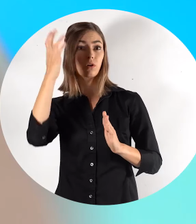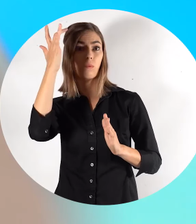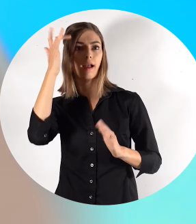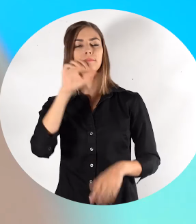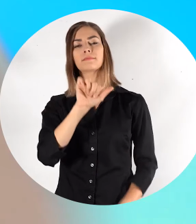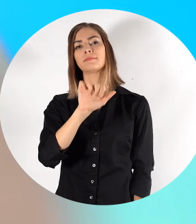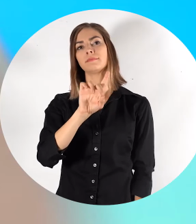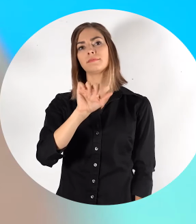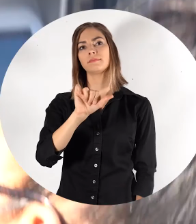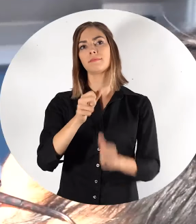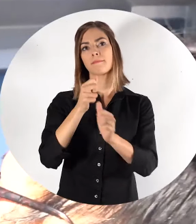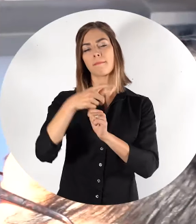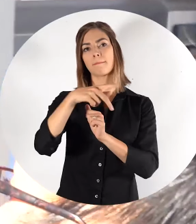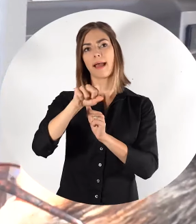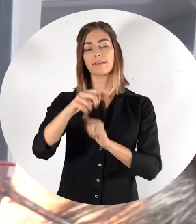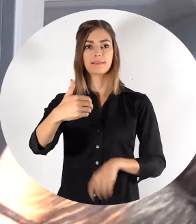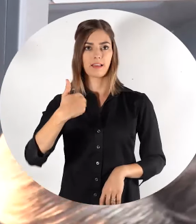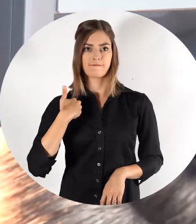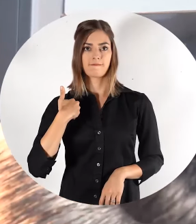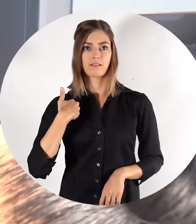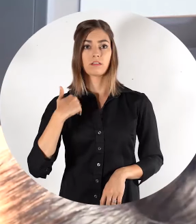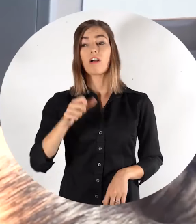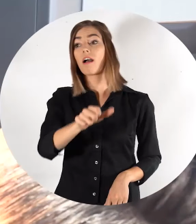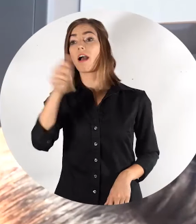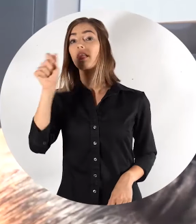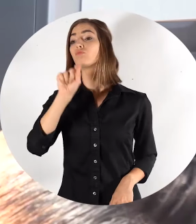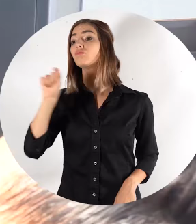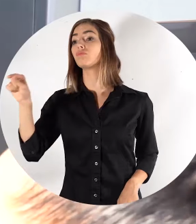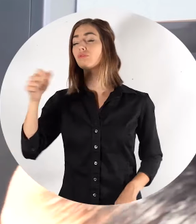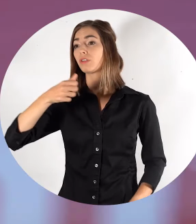because I have a ADA pass, and with other transportation,